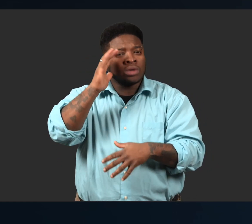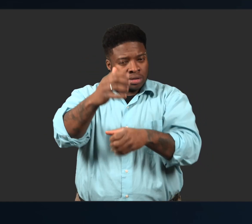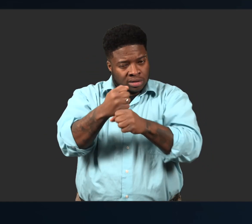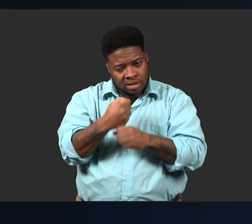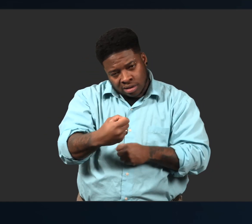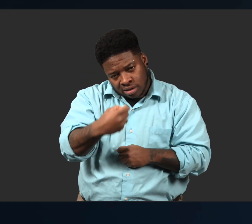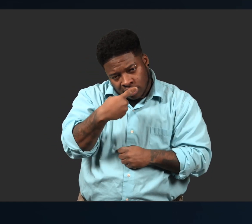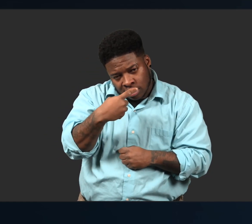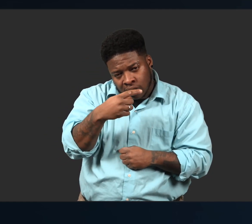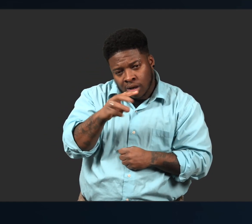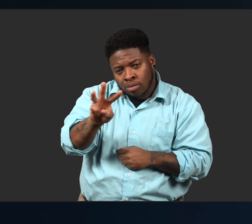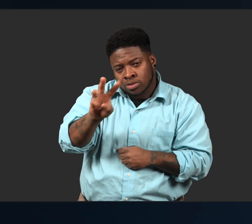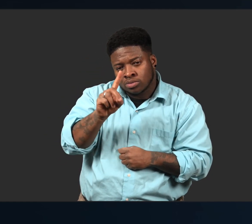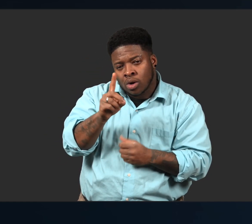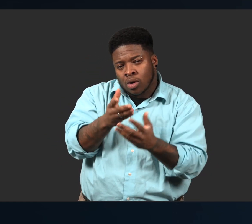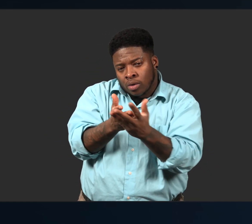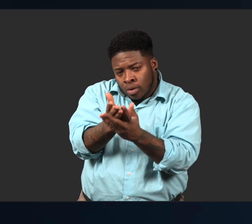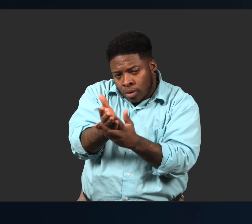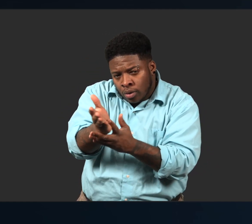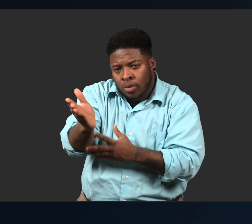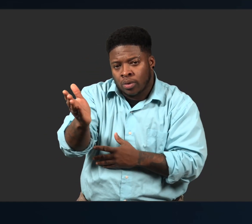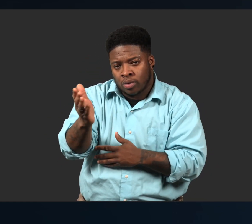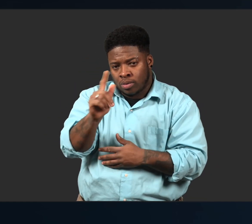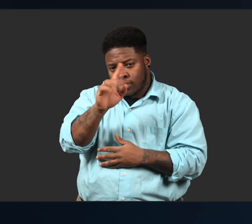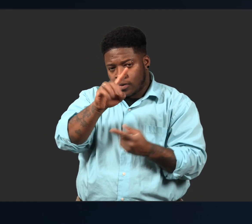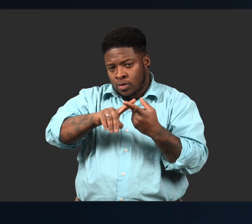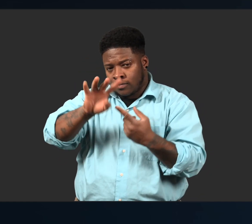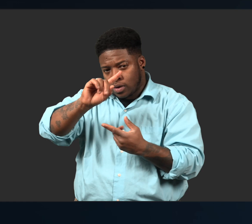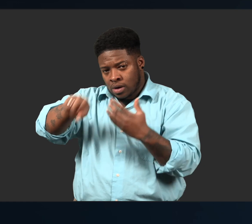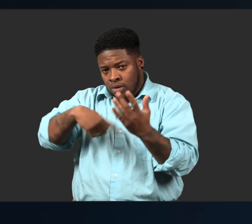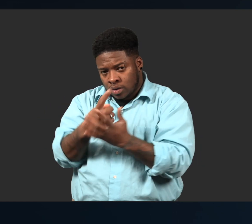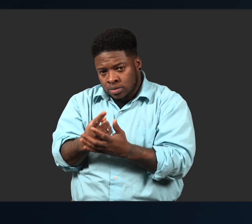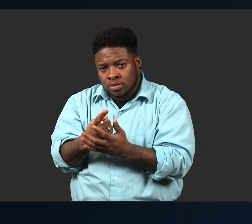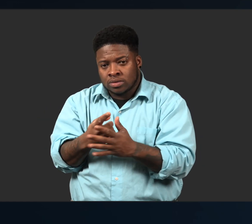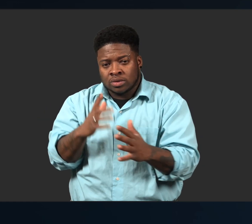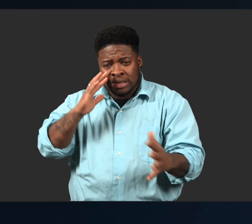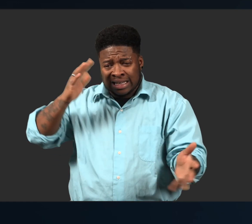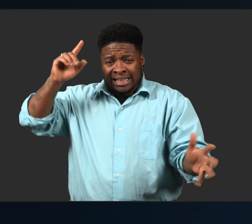She will be given medication to help her through the withdrawal process over the 24 - 48 hours.